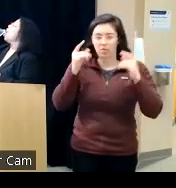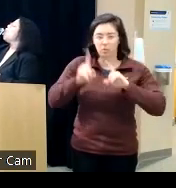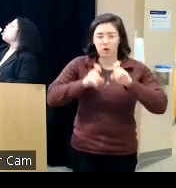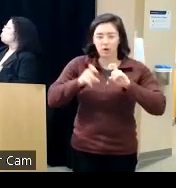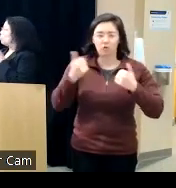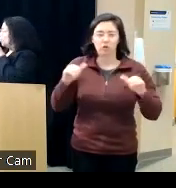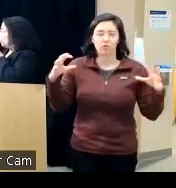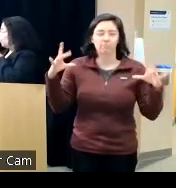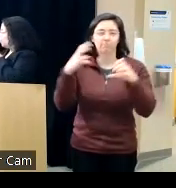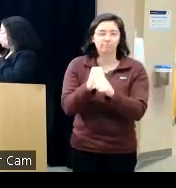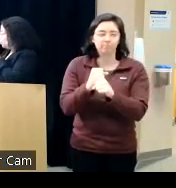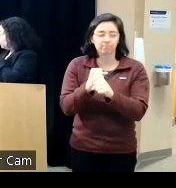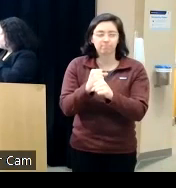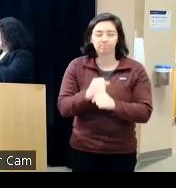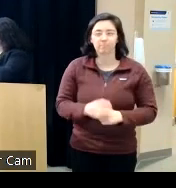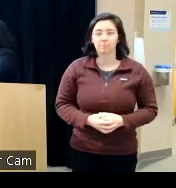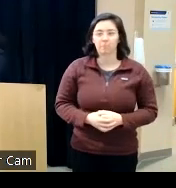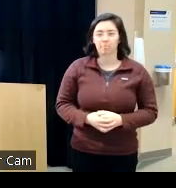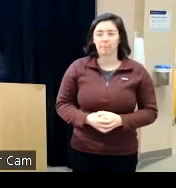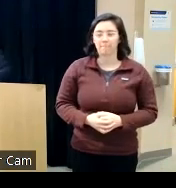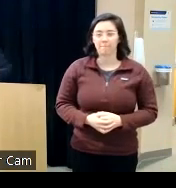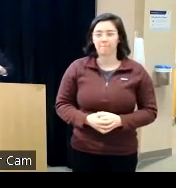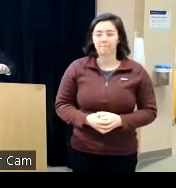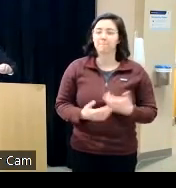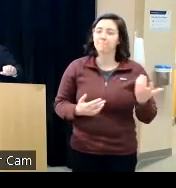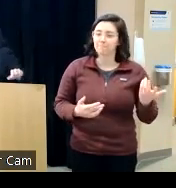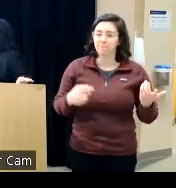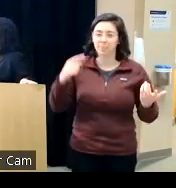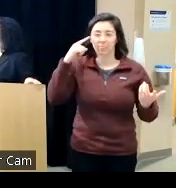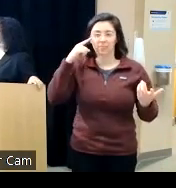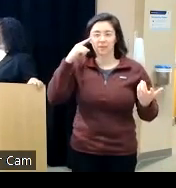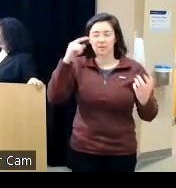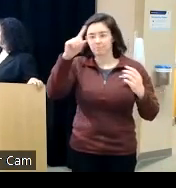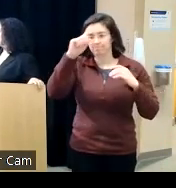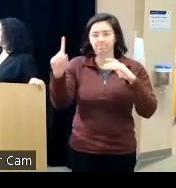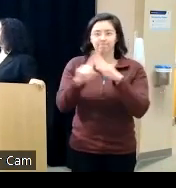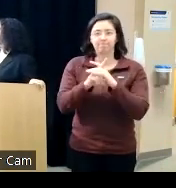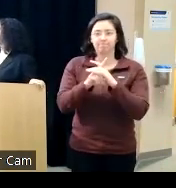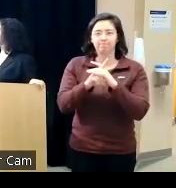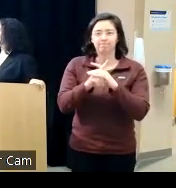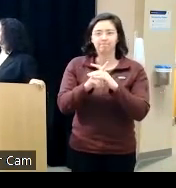be concise and articulate um you know I'm thinking a lot about some of the upcoming intervention